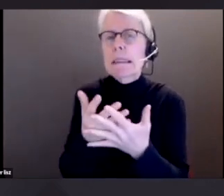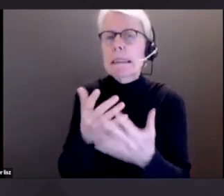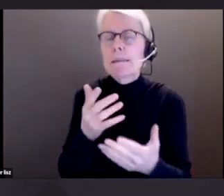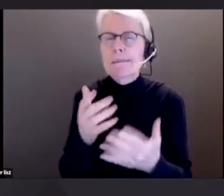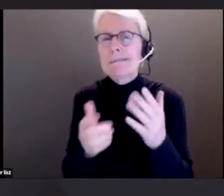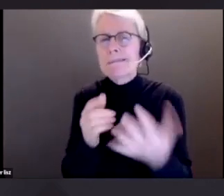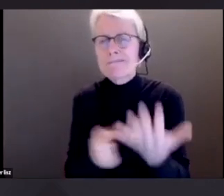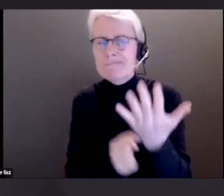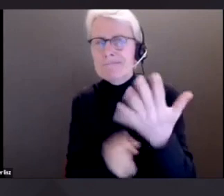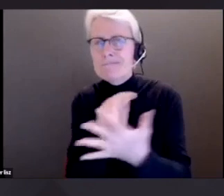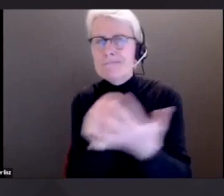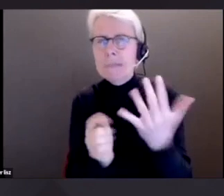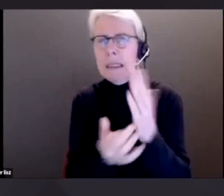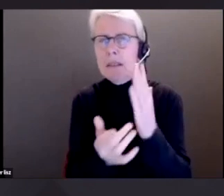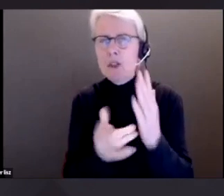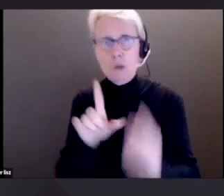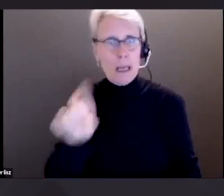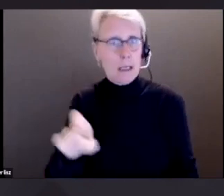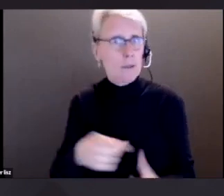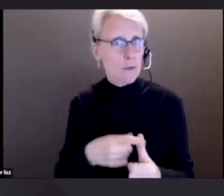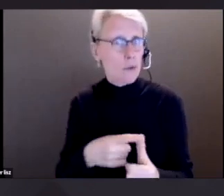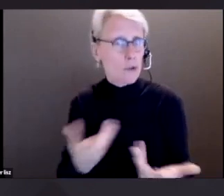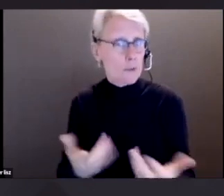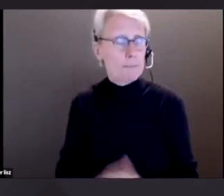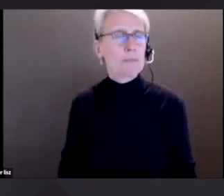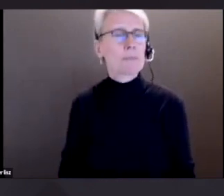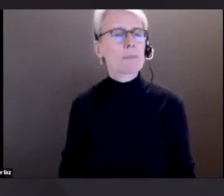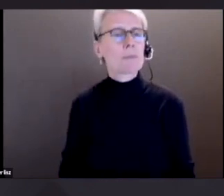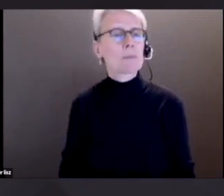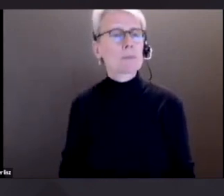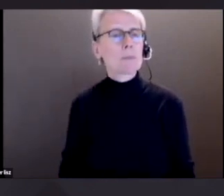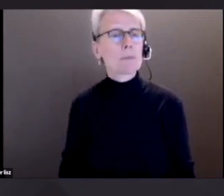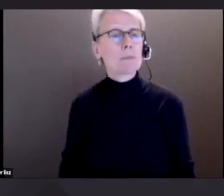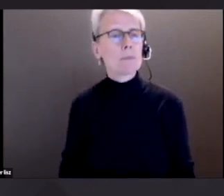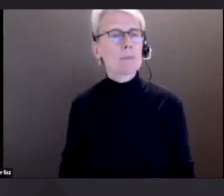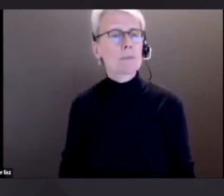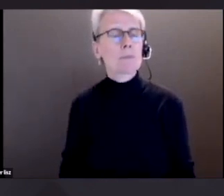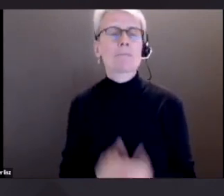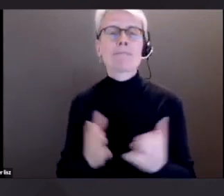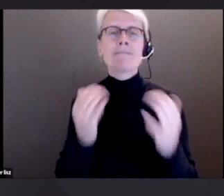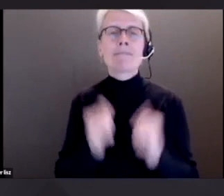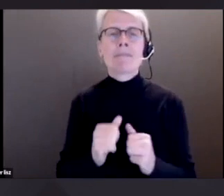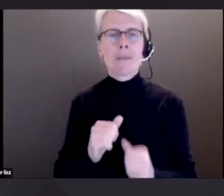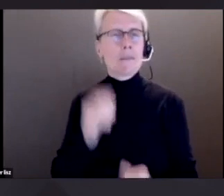Another aspect to consider is the interview questions. Ensure that you have a list of questions